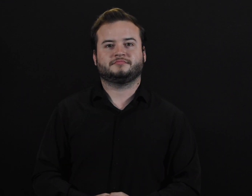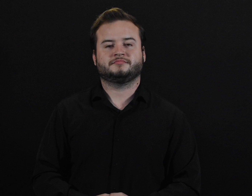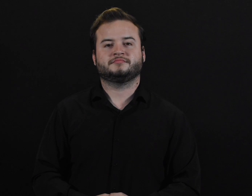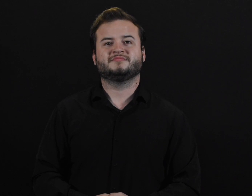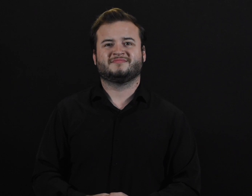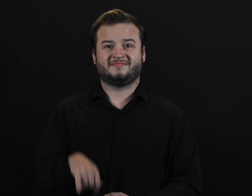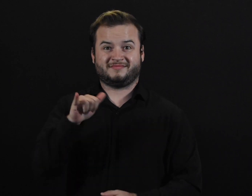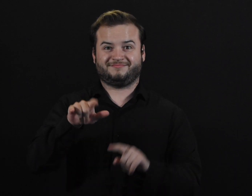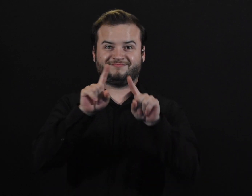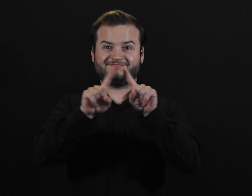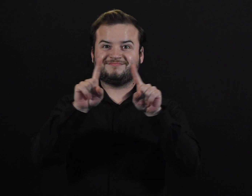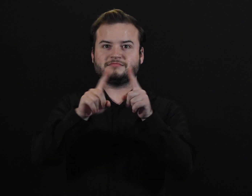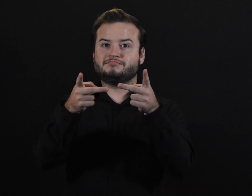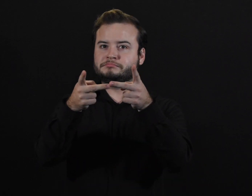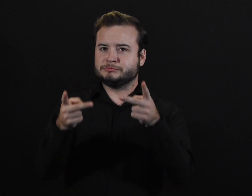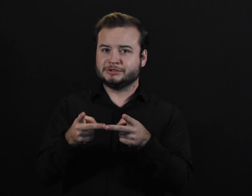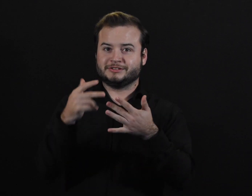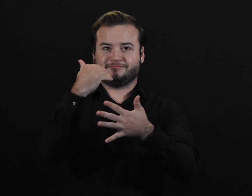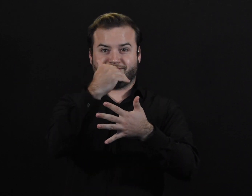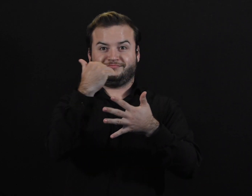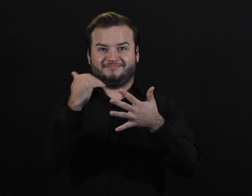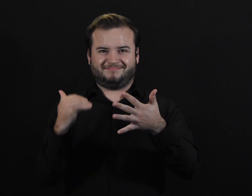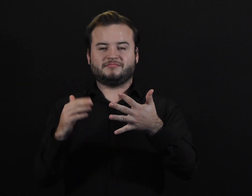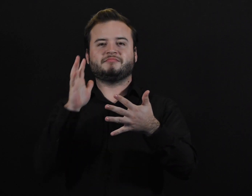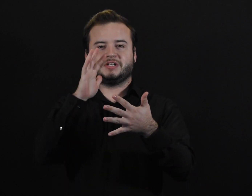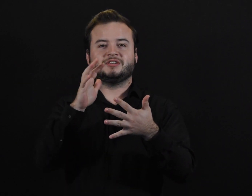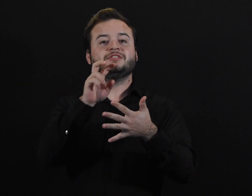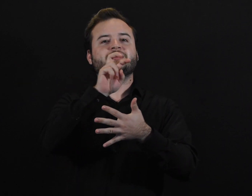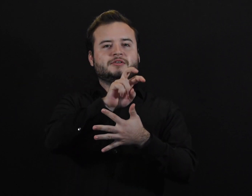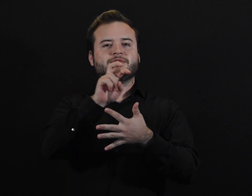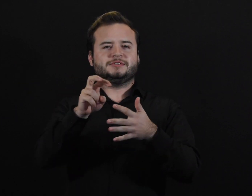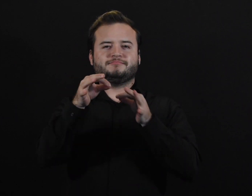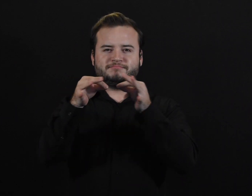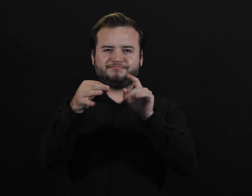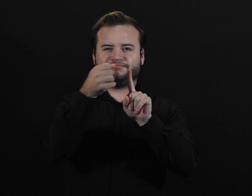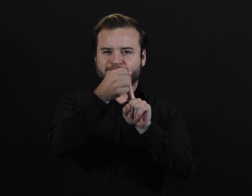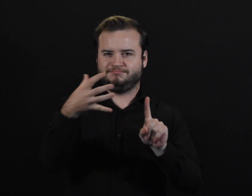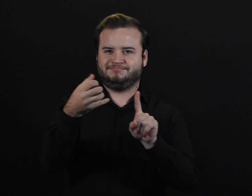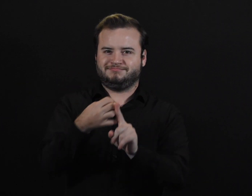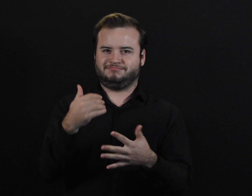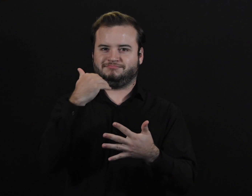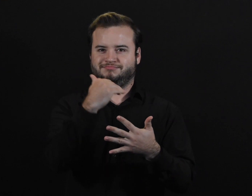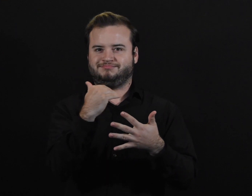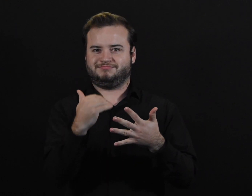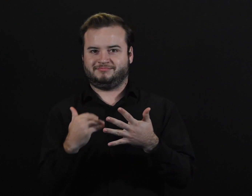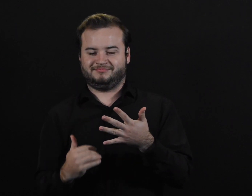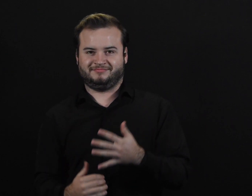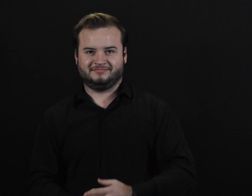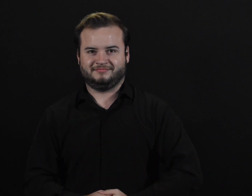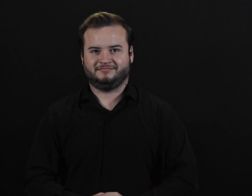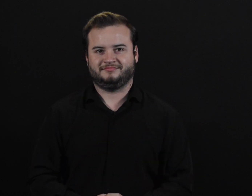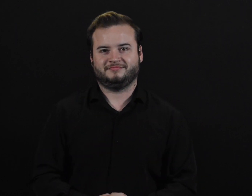Let’s go through them one by one and discuss their roles.